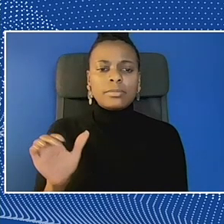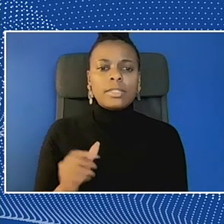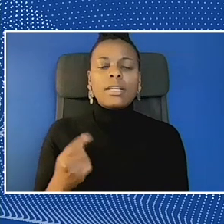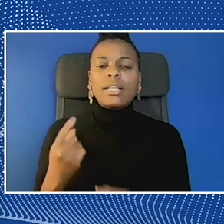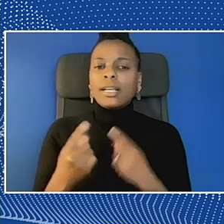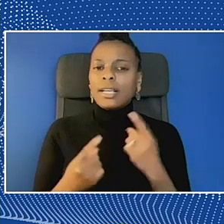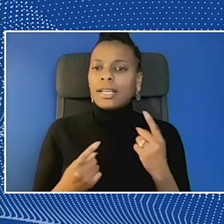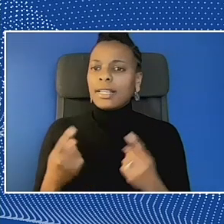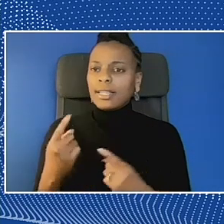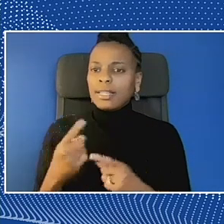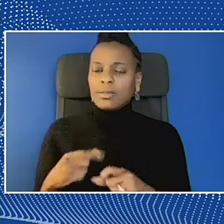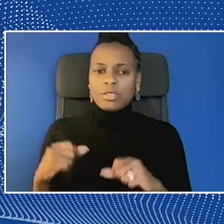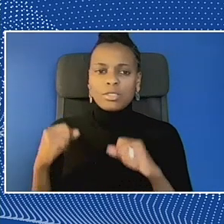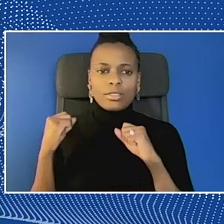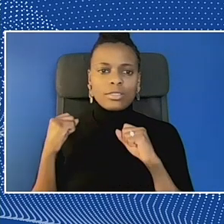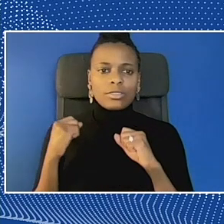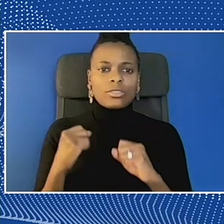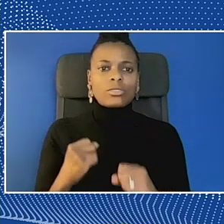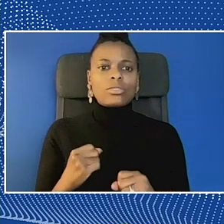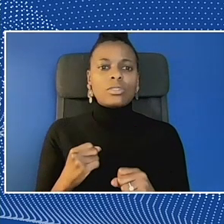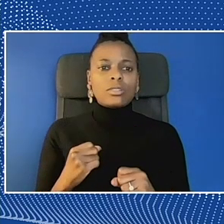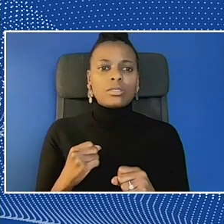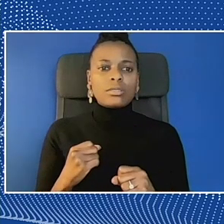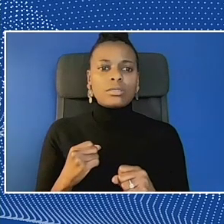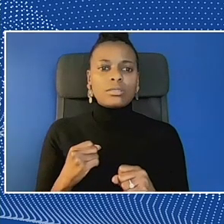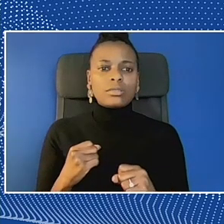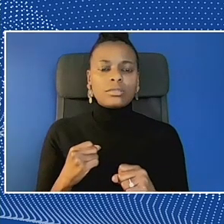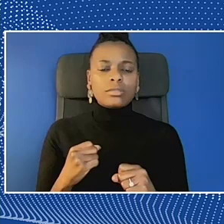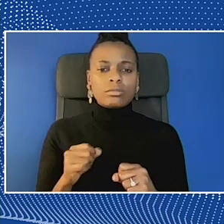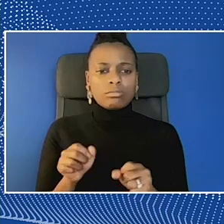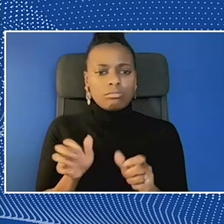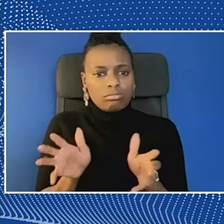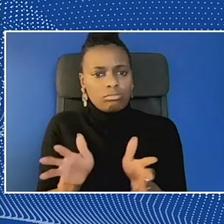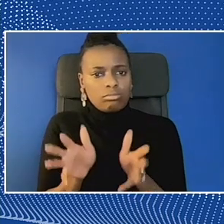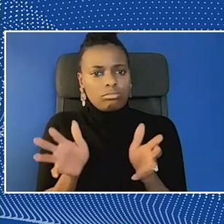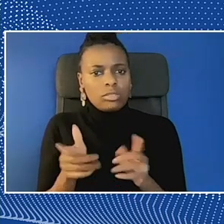strong push from the negotiators yesterday